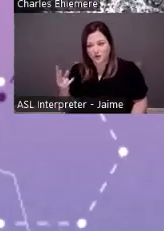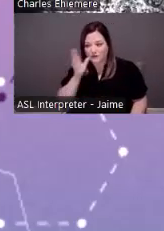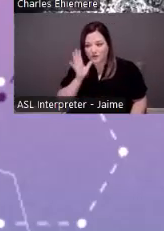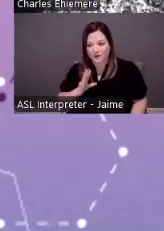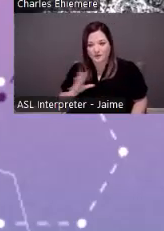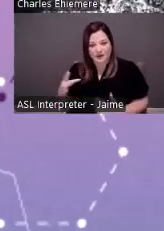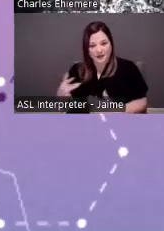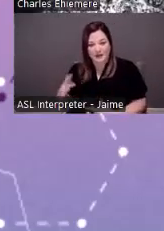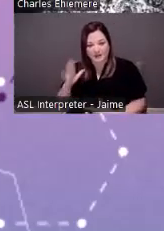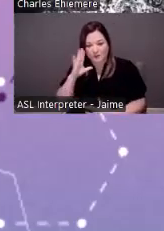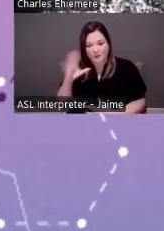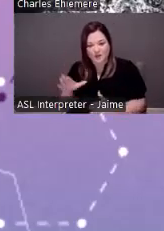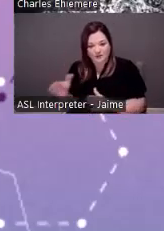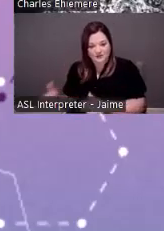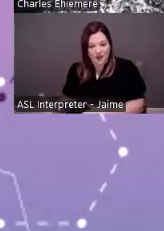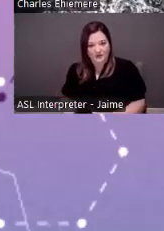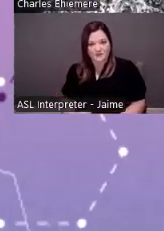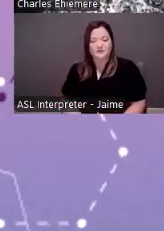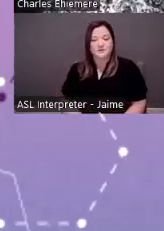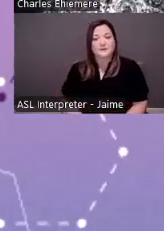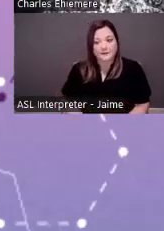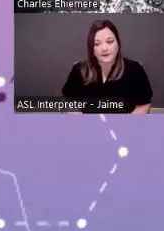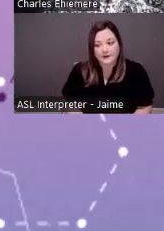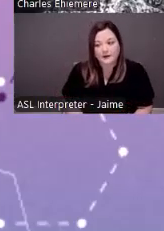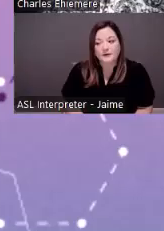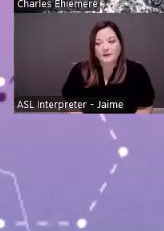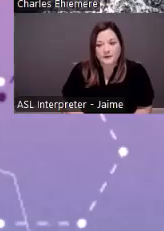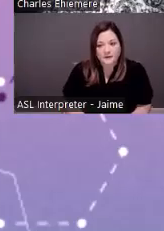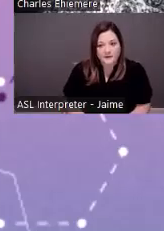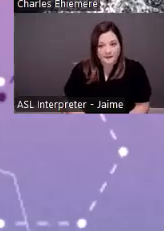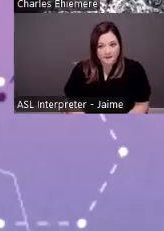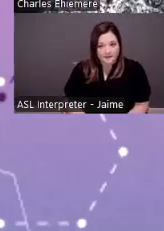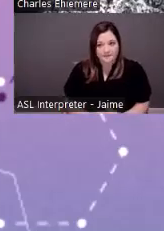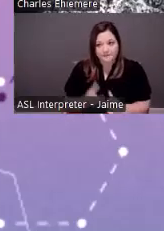The fertility rate in Nigeria is about 4.8,